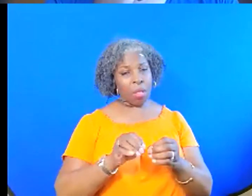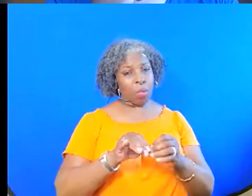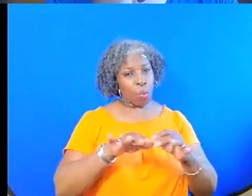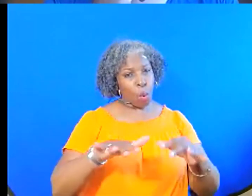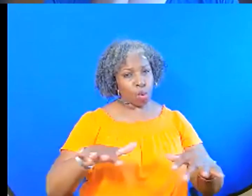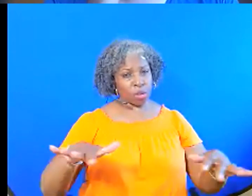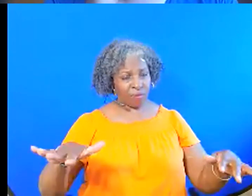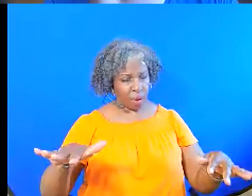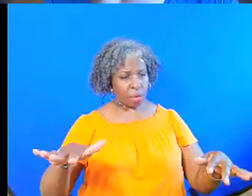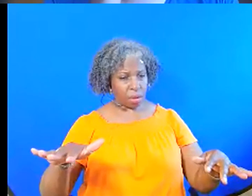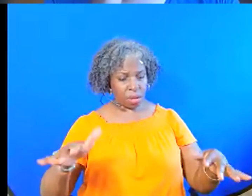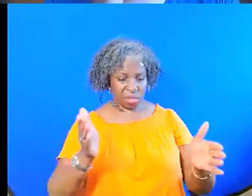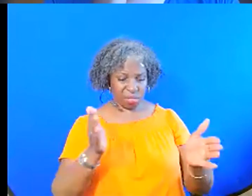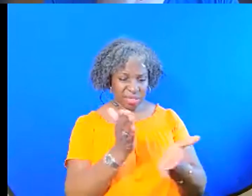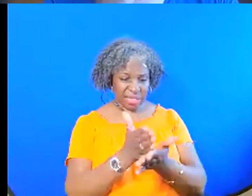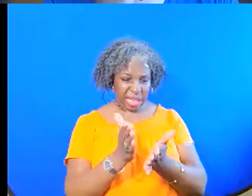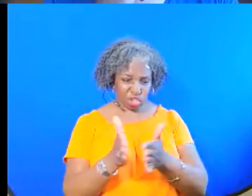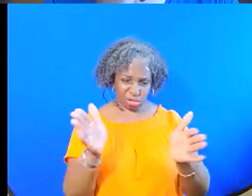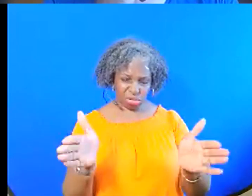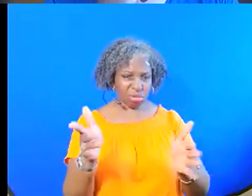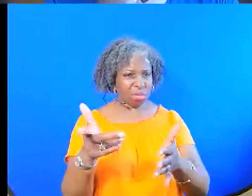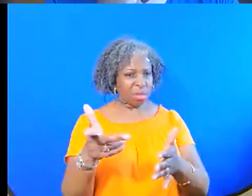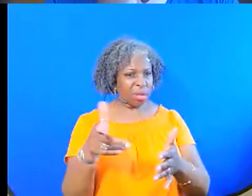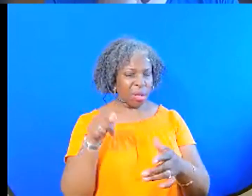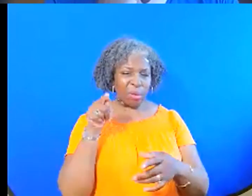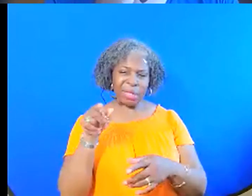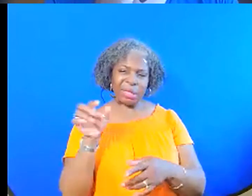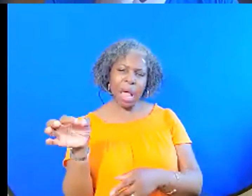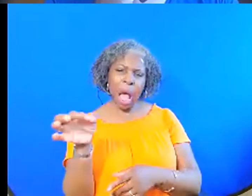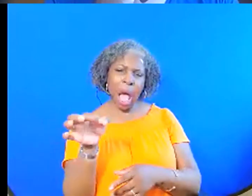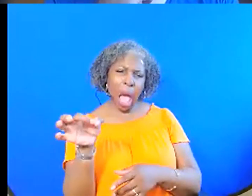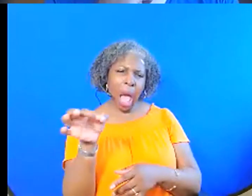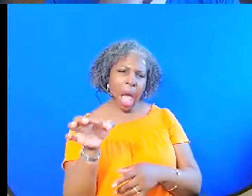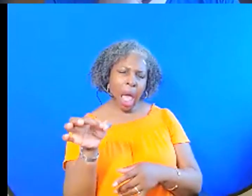And there's an actually an island just across, you can see it from our site.